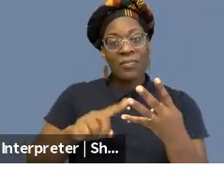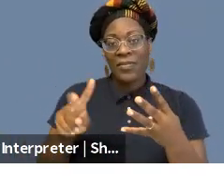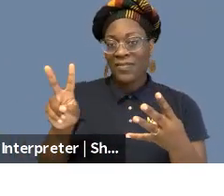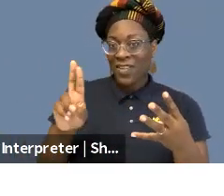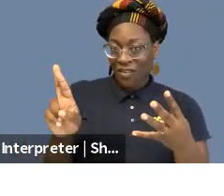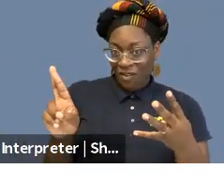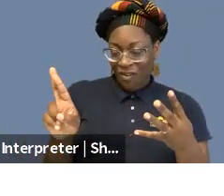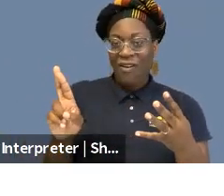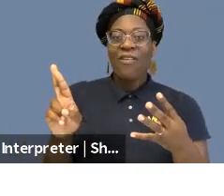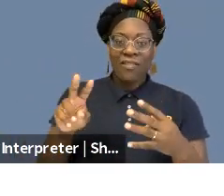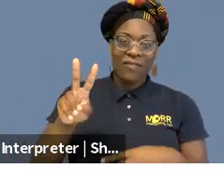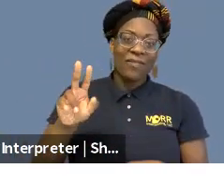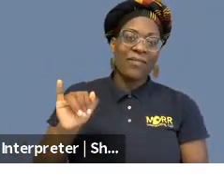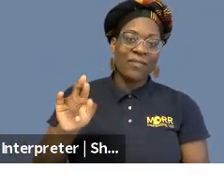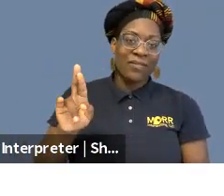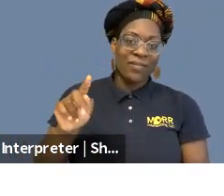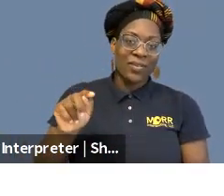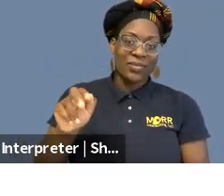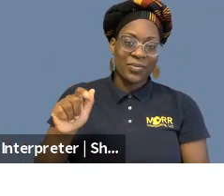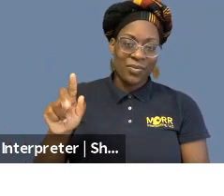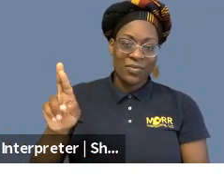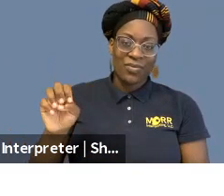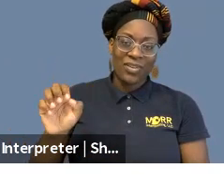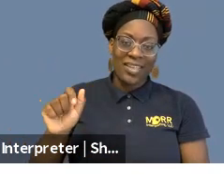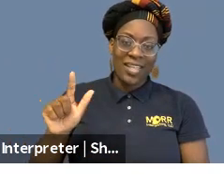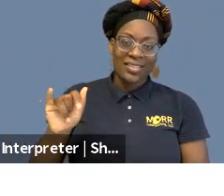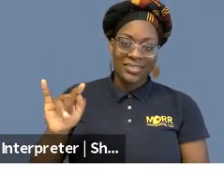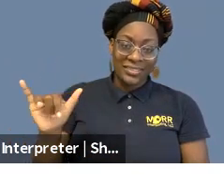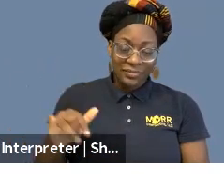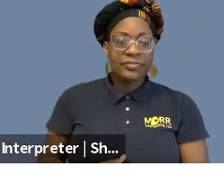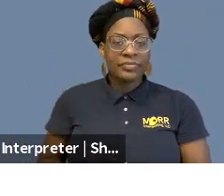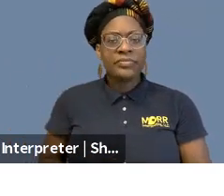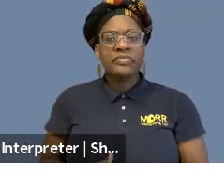when we think of multimodality; however, I want to stress that "New Media" only constitutes a